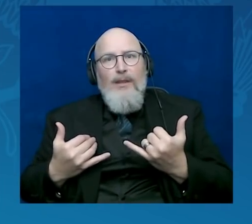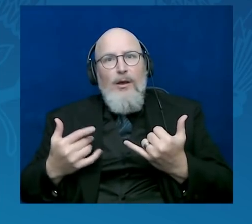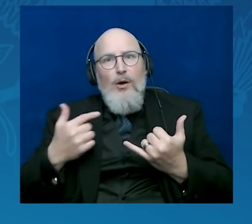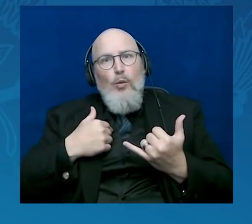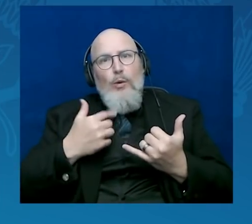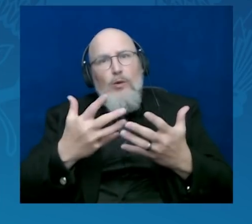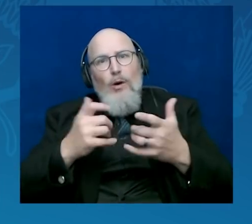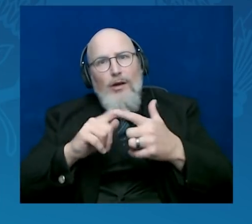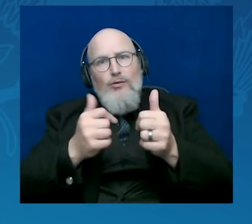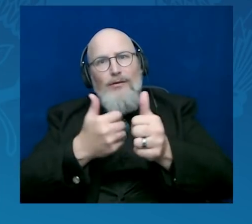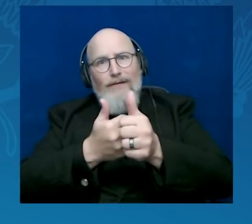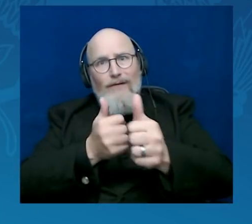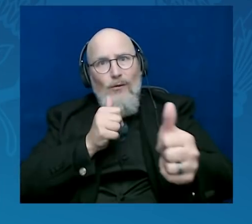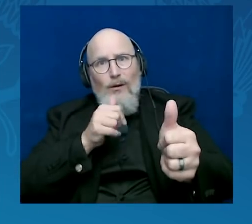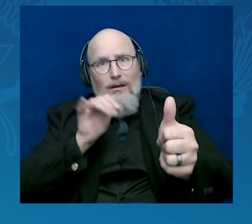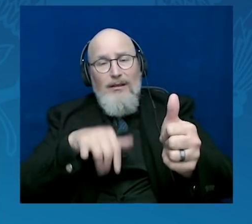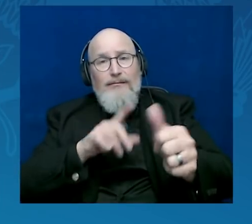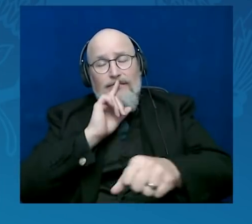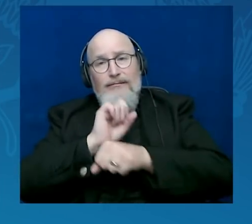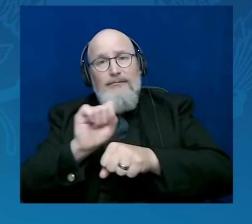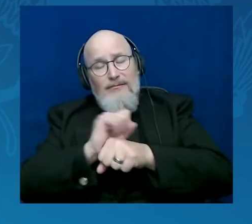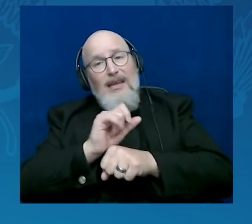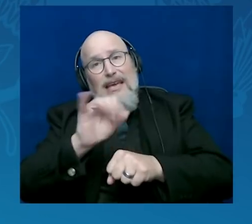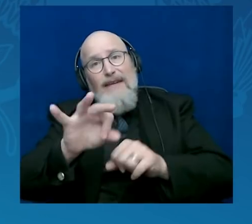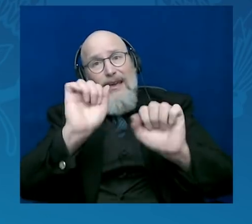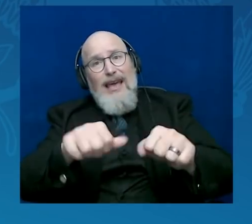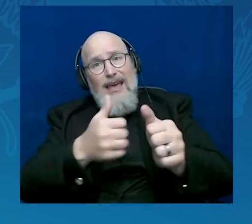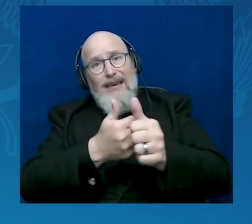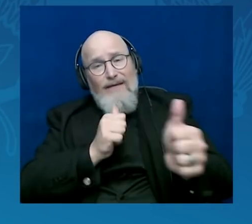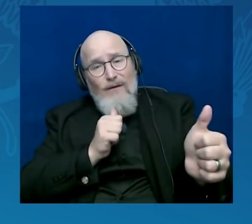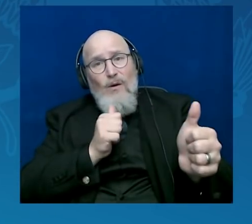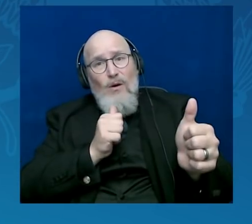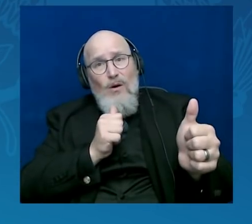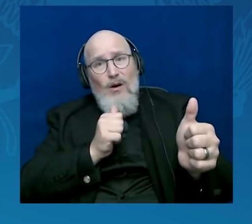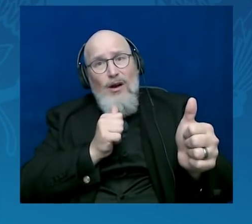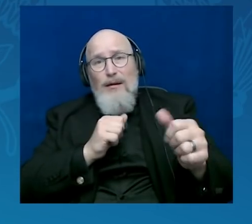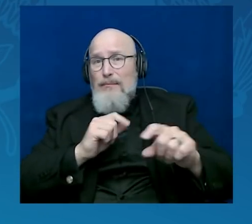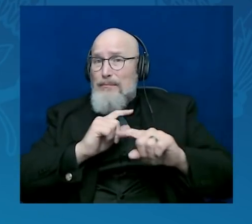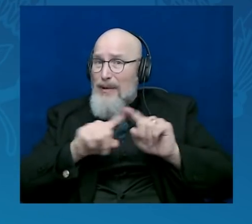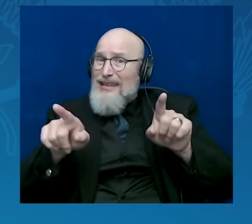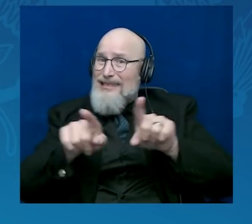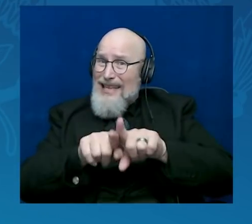but it also speaks to our resolve to speak with one voice and a unified voice.